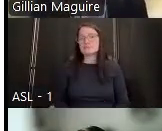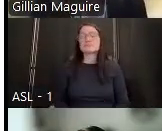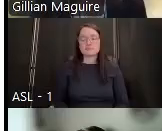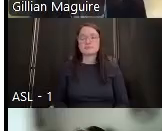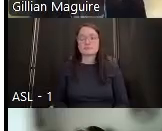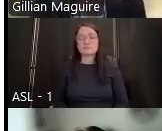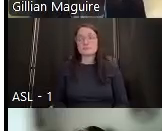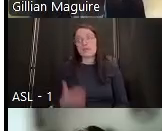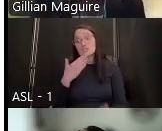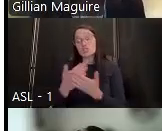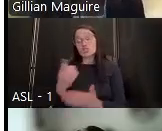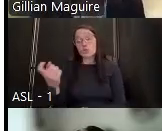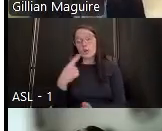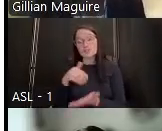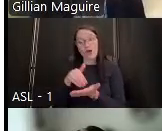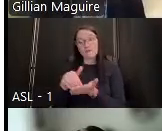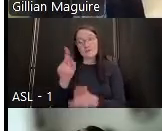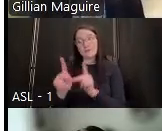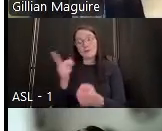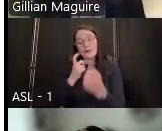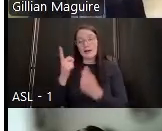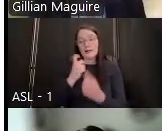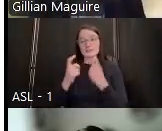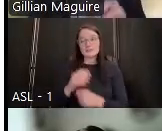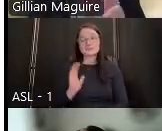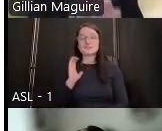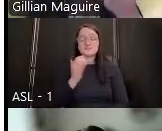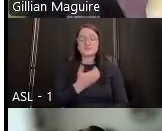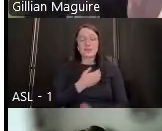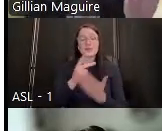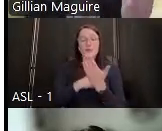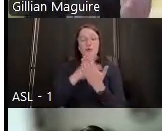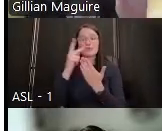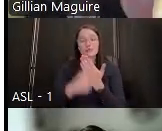question. It comes up all the time. Um this program is designed to face the suppliers to